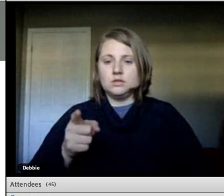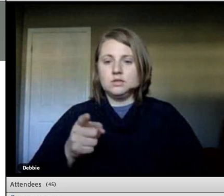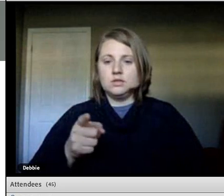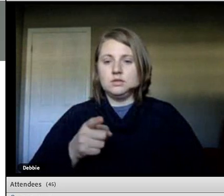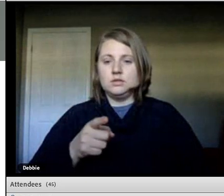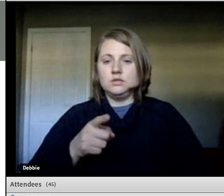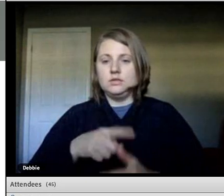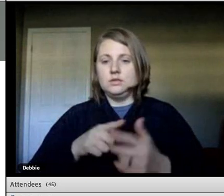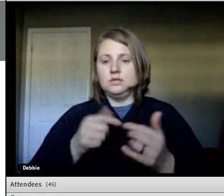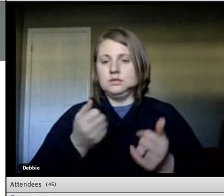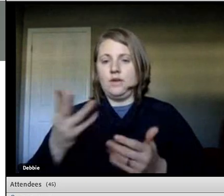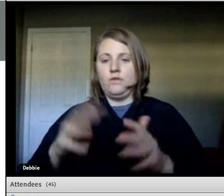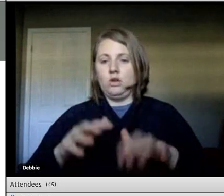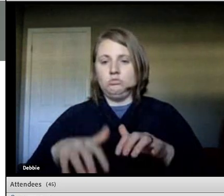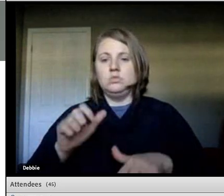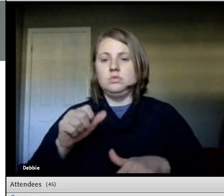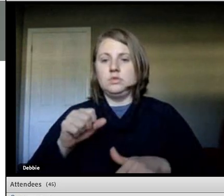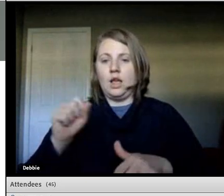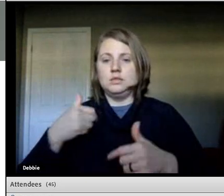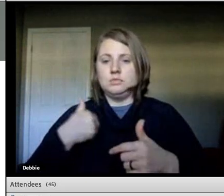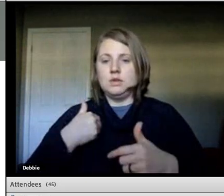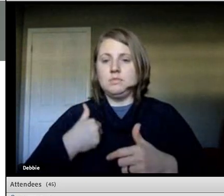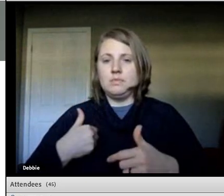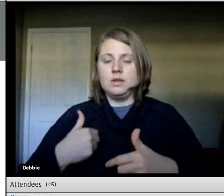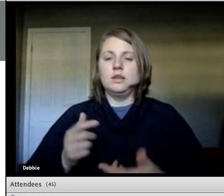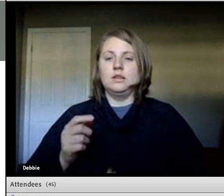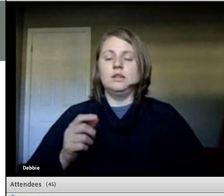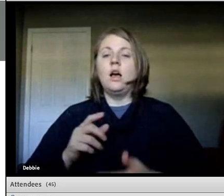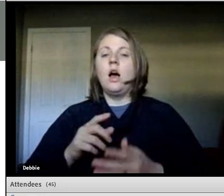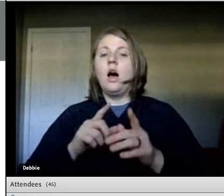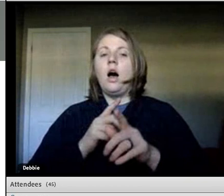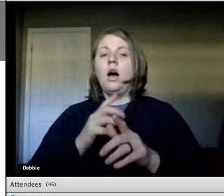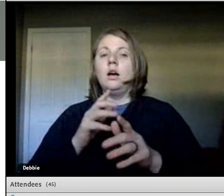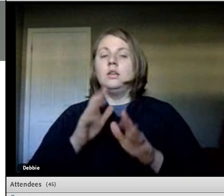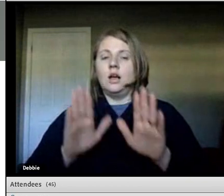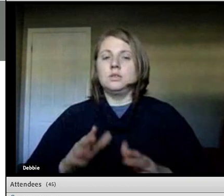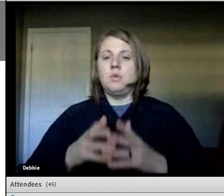Okay. Yep, awesome, so lots of Firefox people,